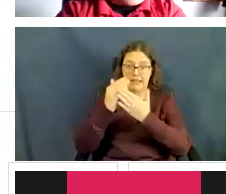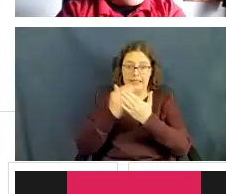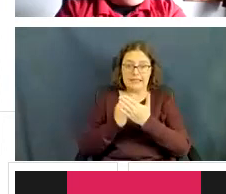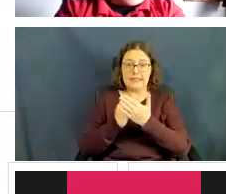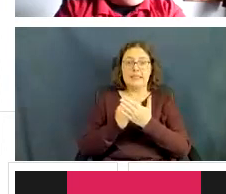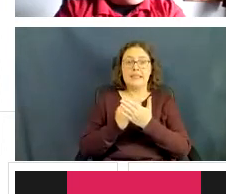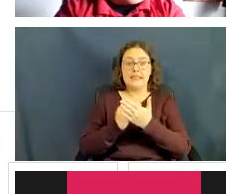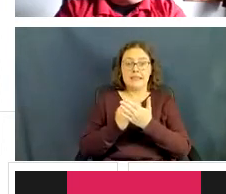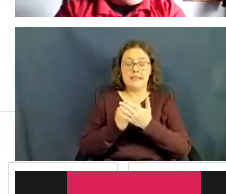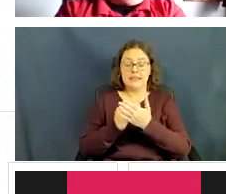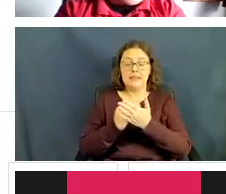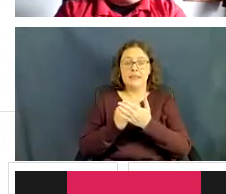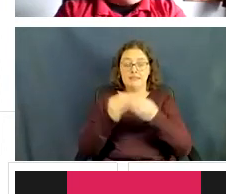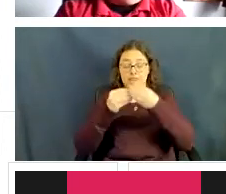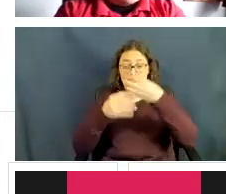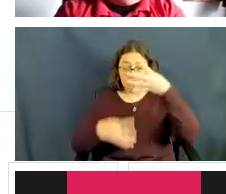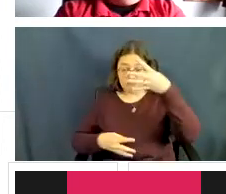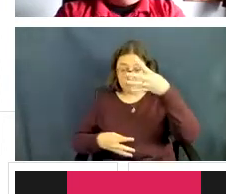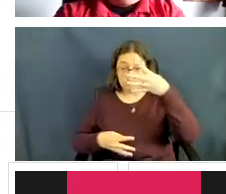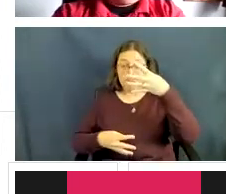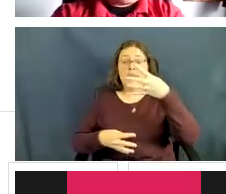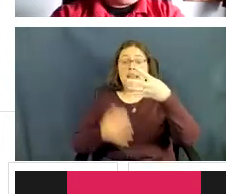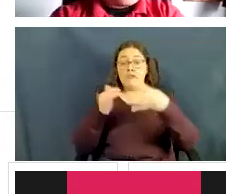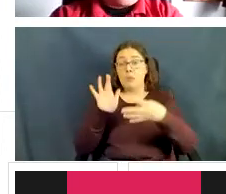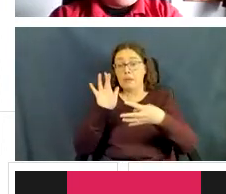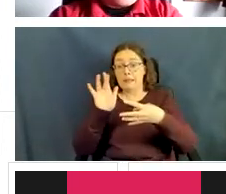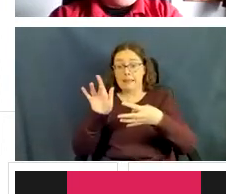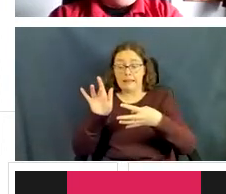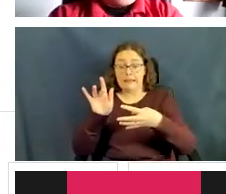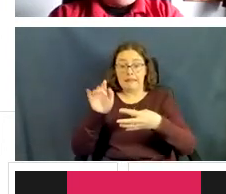Good news is as we talk about the PowerPoint template,